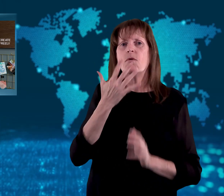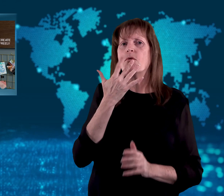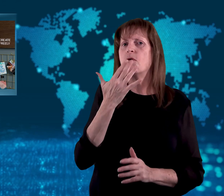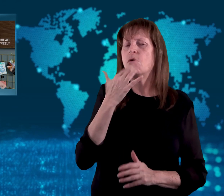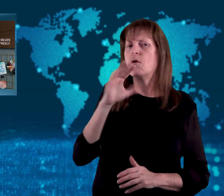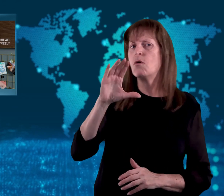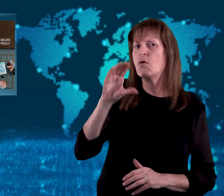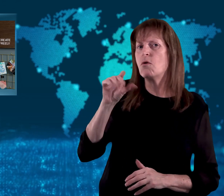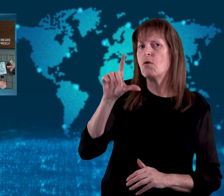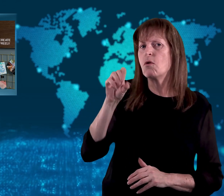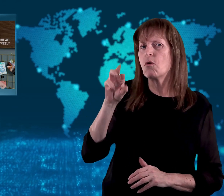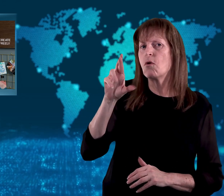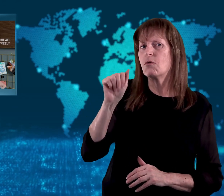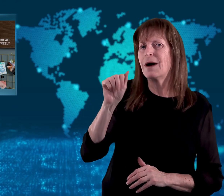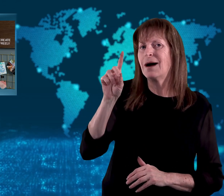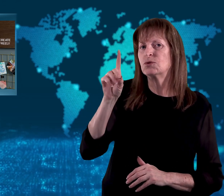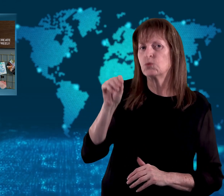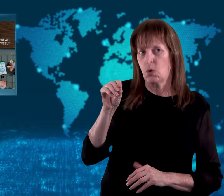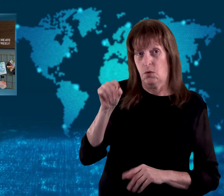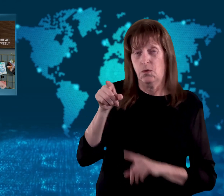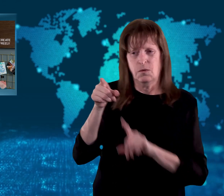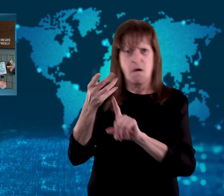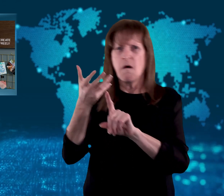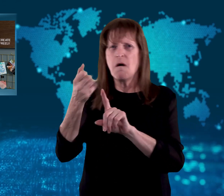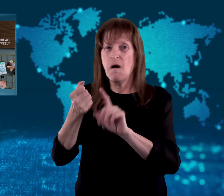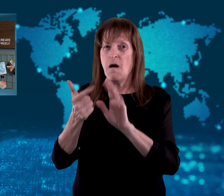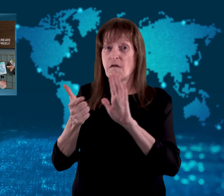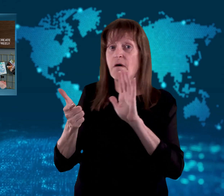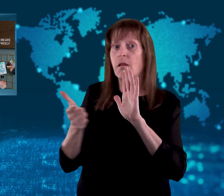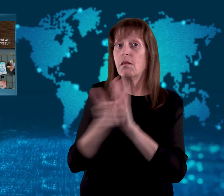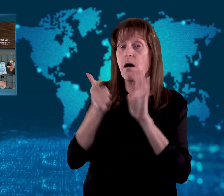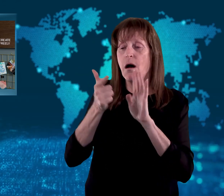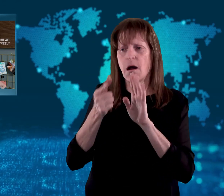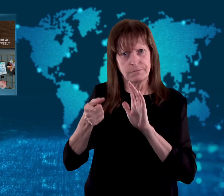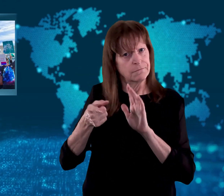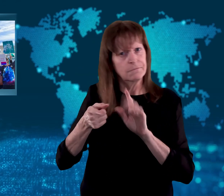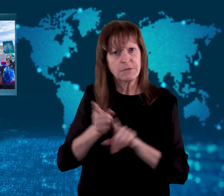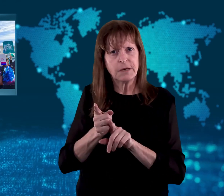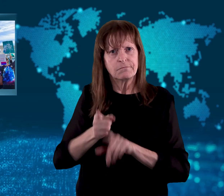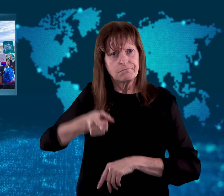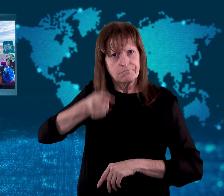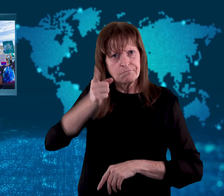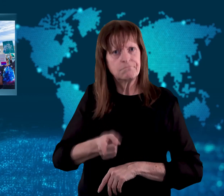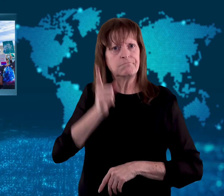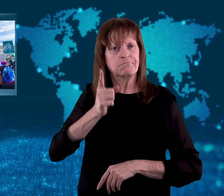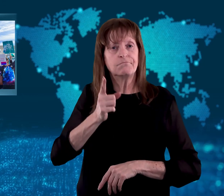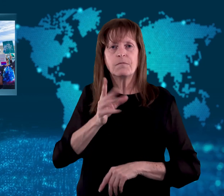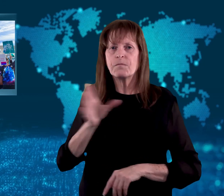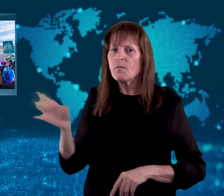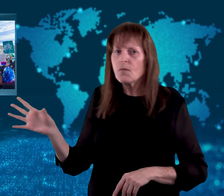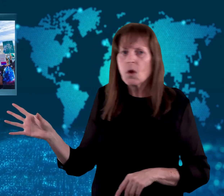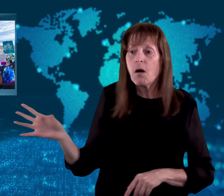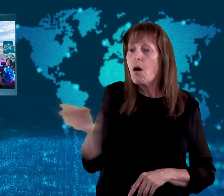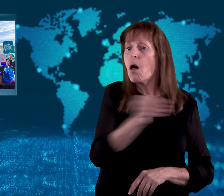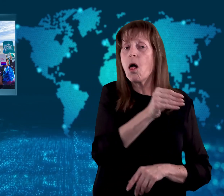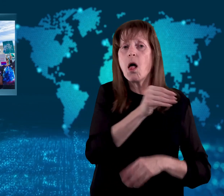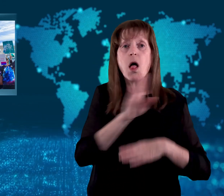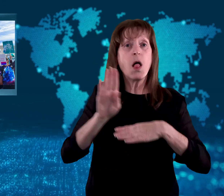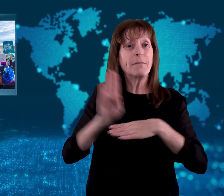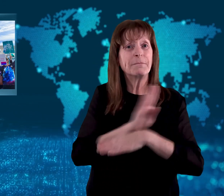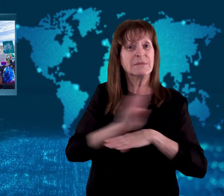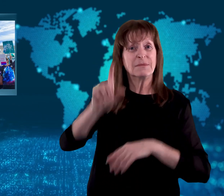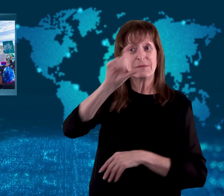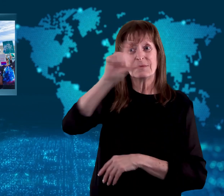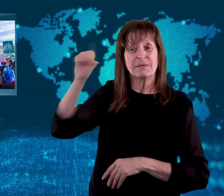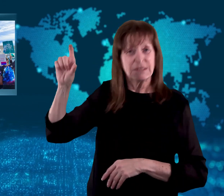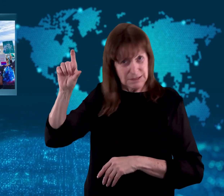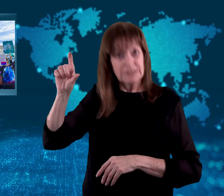which would violate her First Amendment right to free speech.